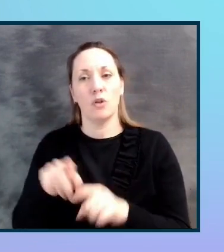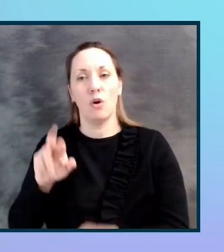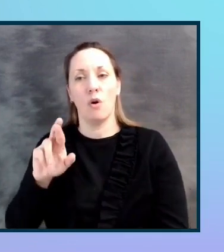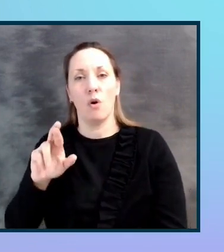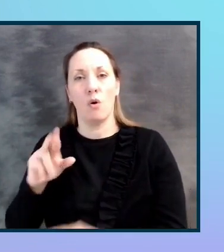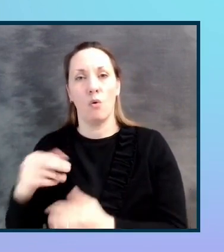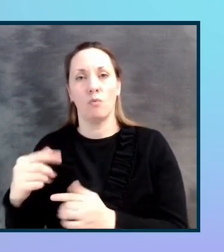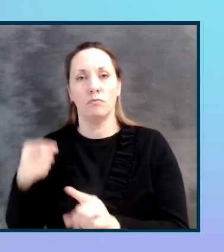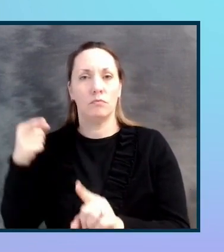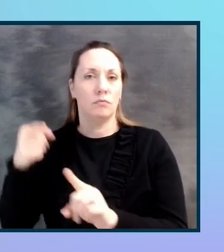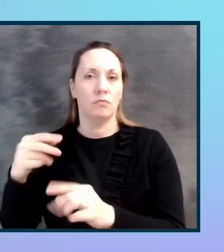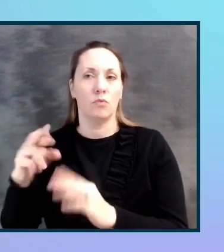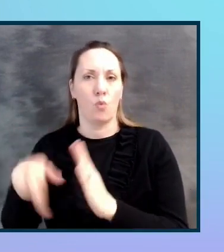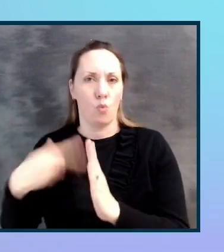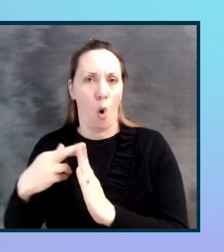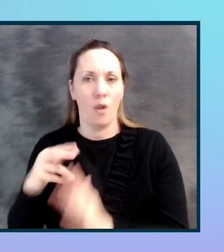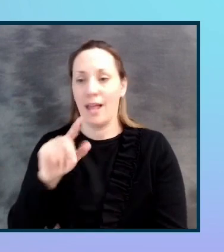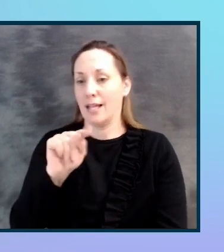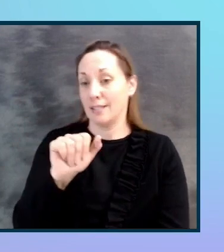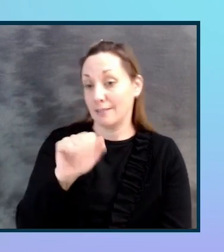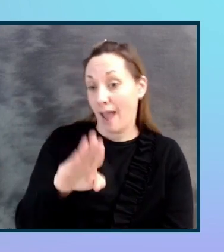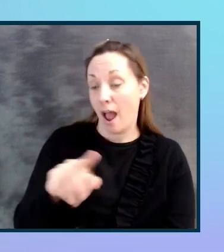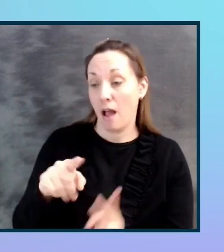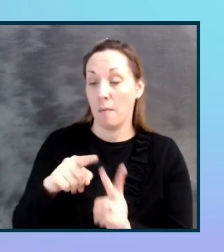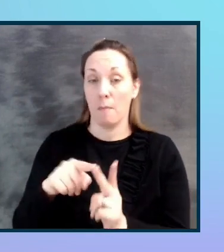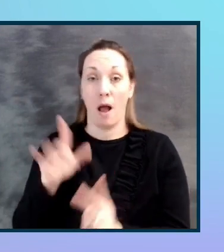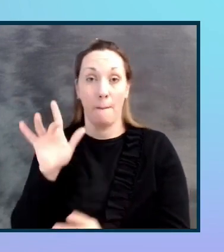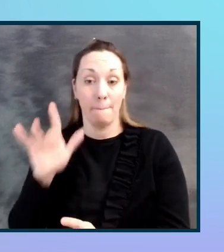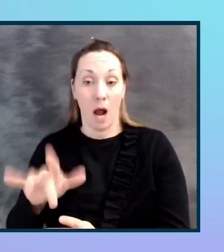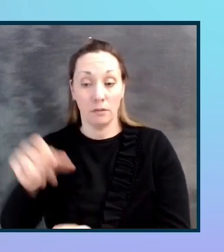Is this a tab, is this a button, is this a lint, right? Is this a navigation?